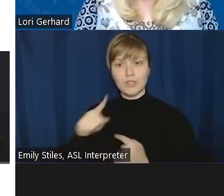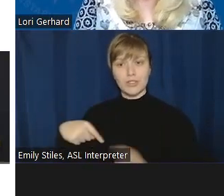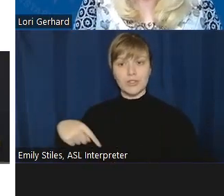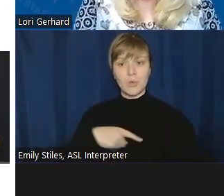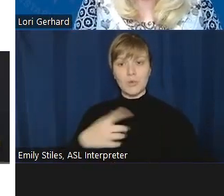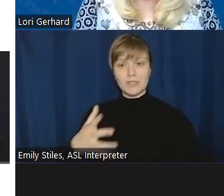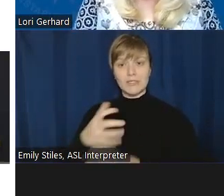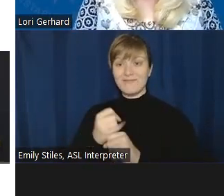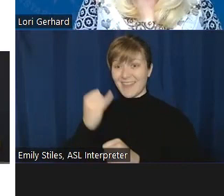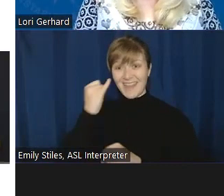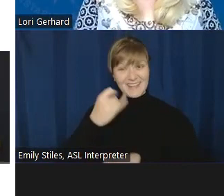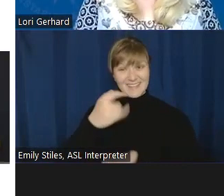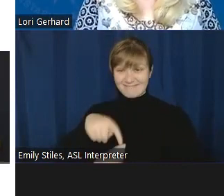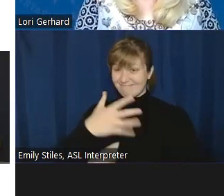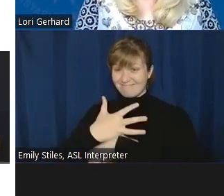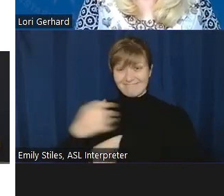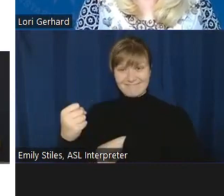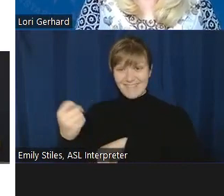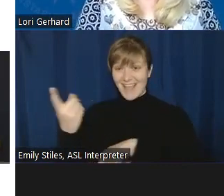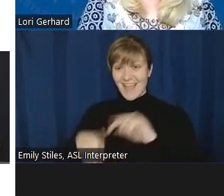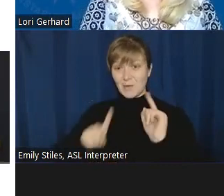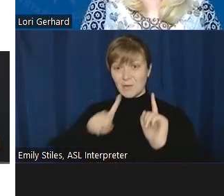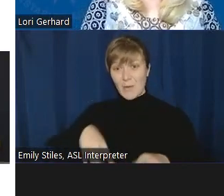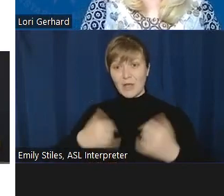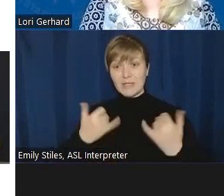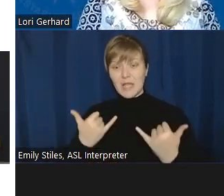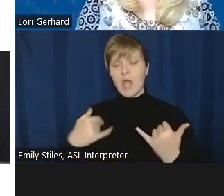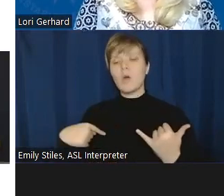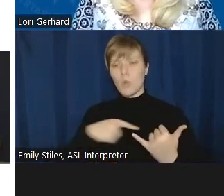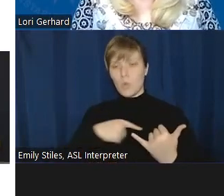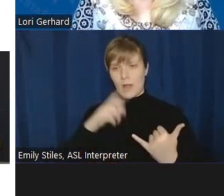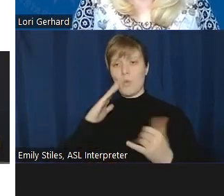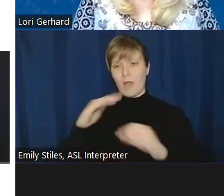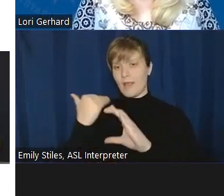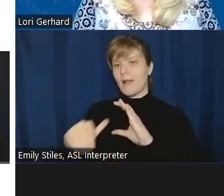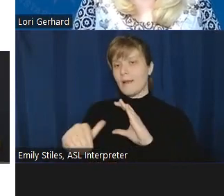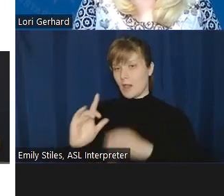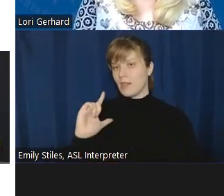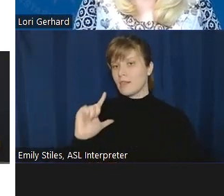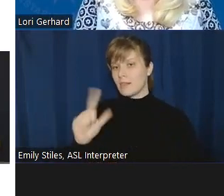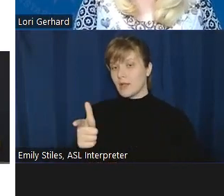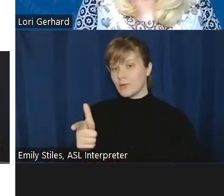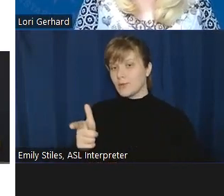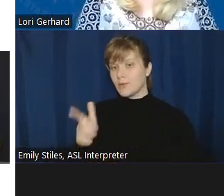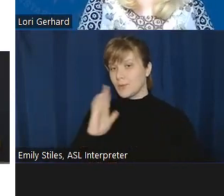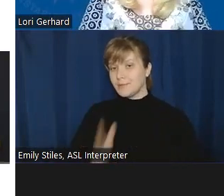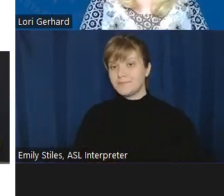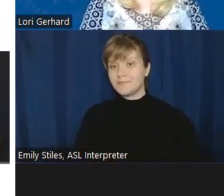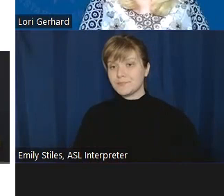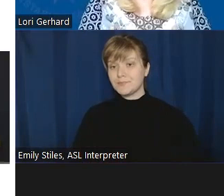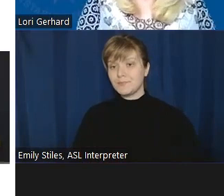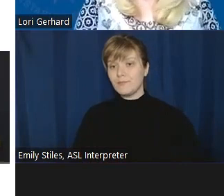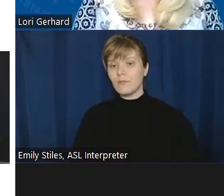are unable to respond to today, we will get back to you with a frequently asked questions document.